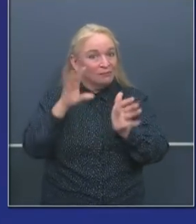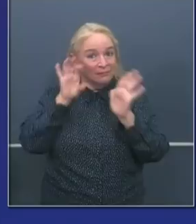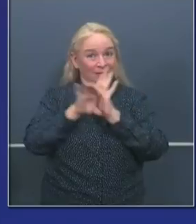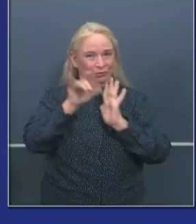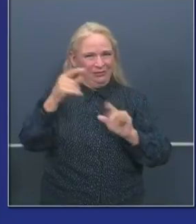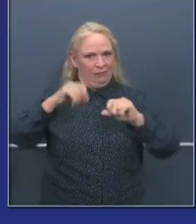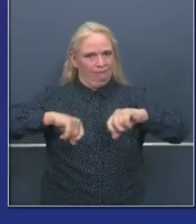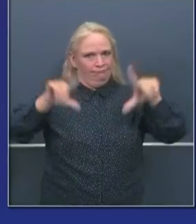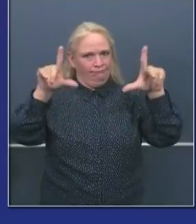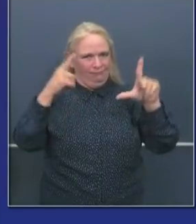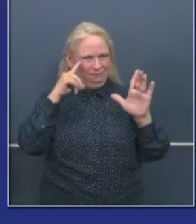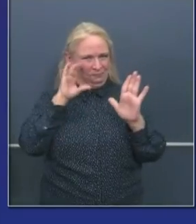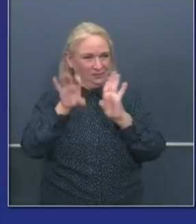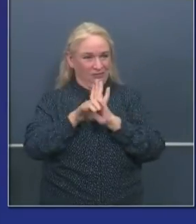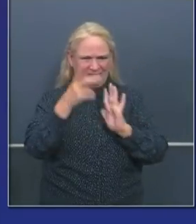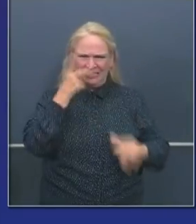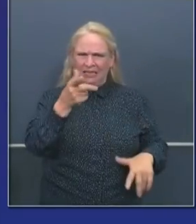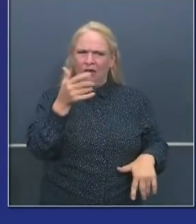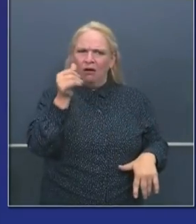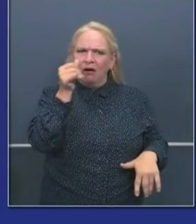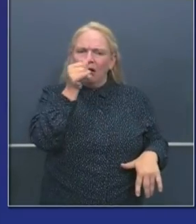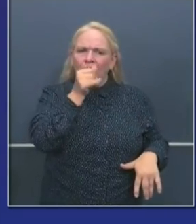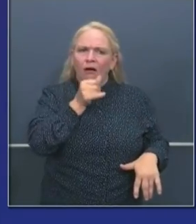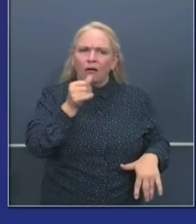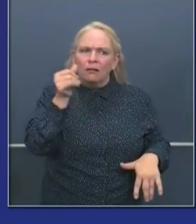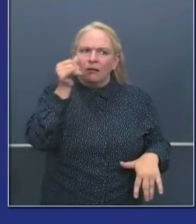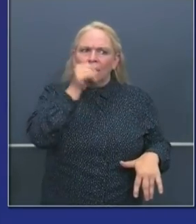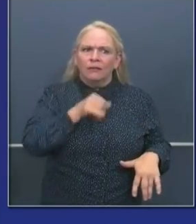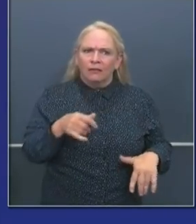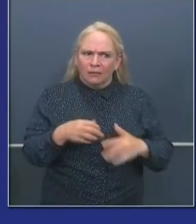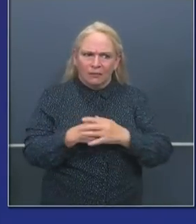NOW IT'S A MANDATE IN THE STATE OF CALIFORNIA. FOR GOOD REASON. IN THE SLIDE I PRESENTED TO YOU